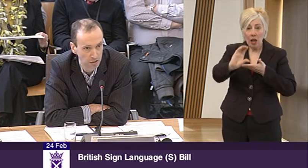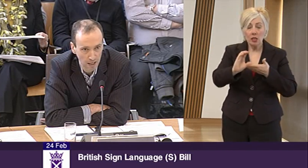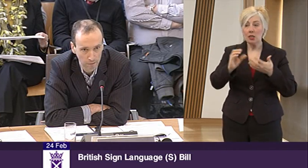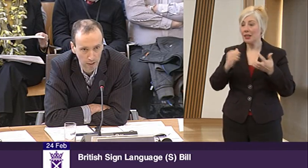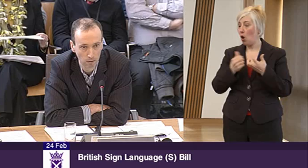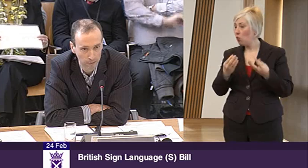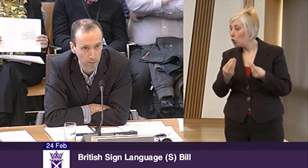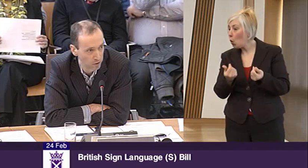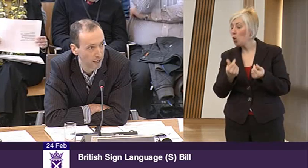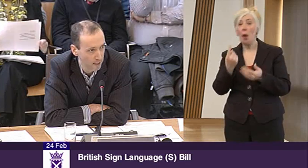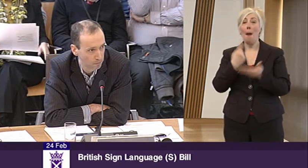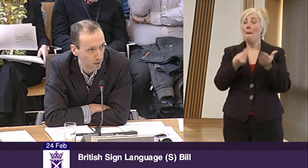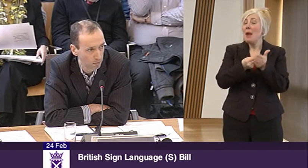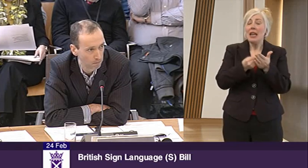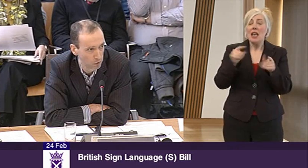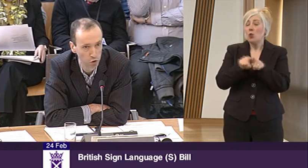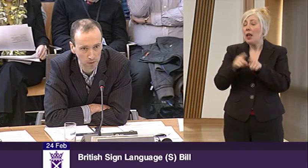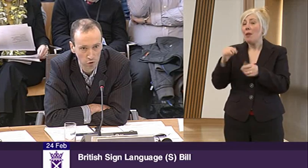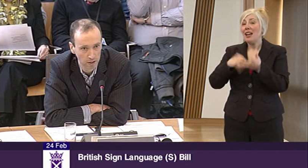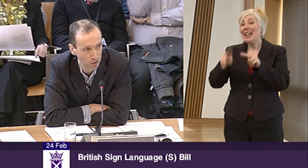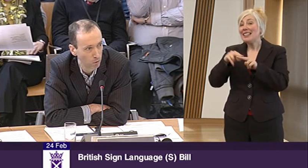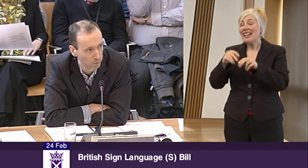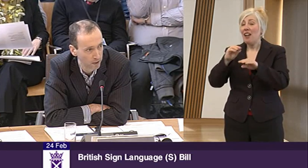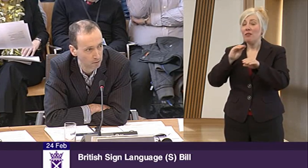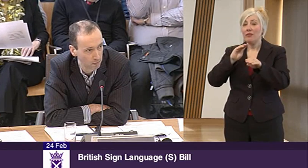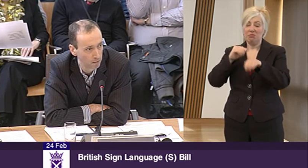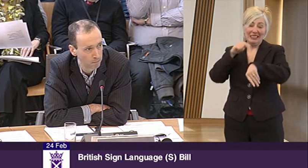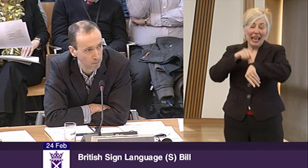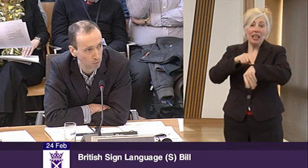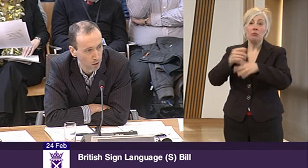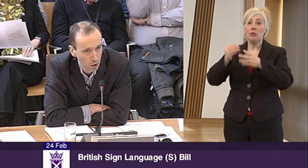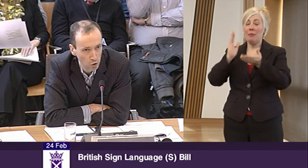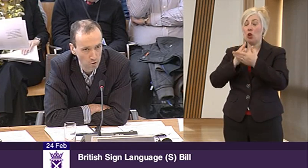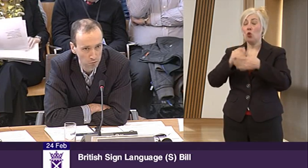just in terms of money, but in terms of staff time and being able to get suitably trained and qualified people.